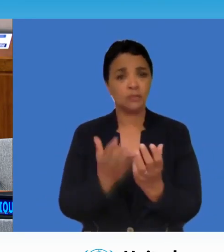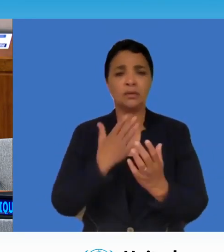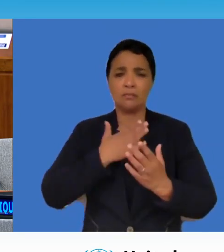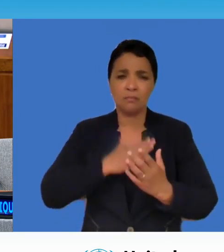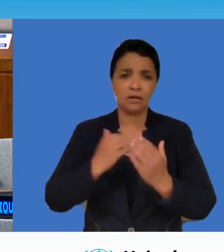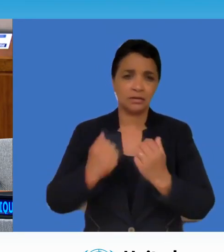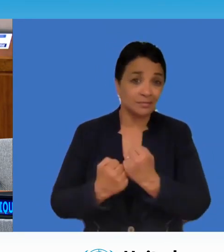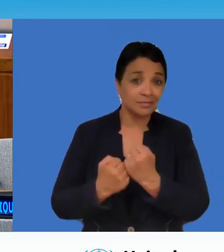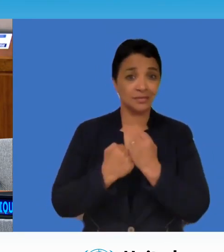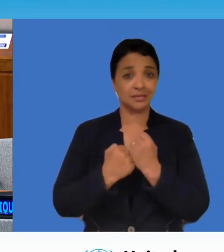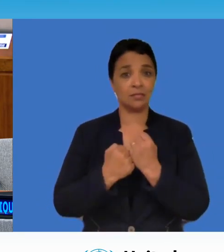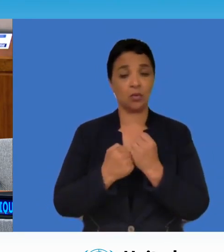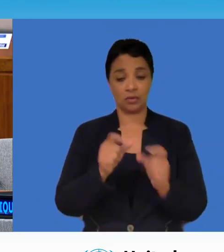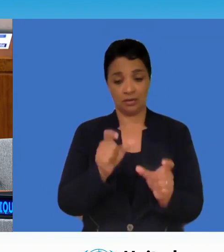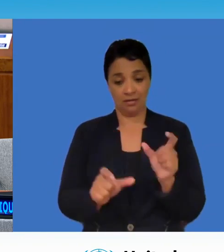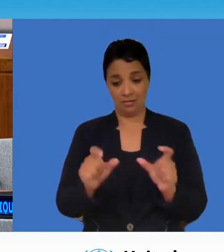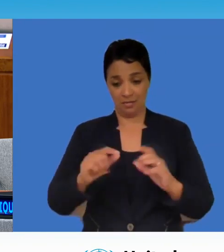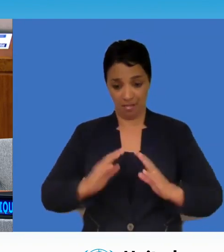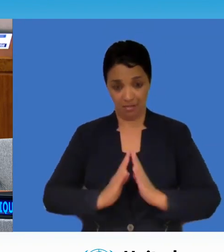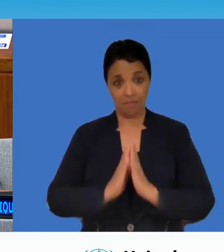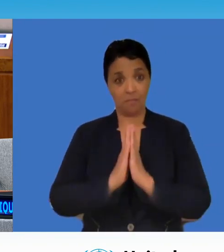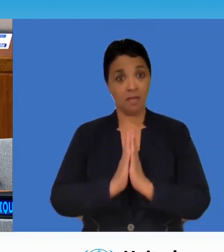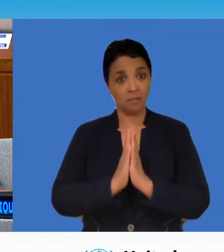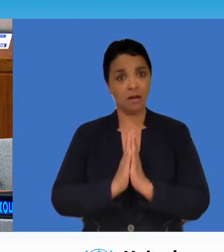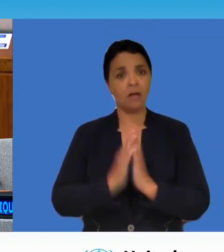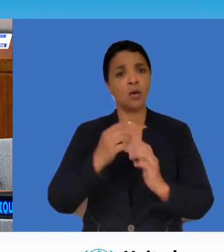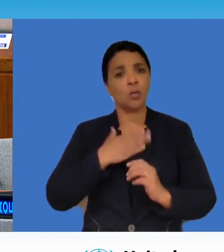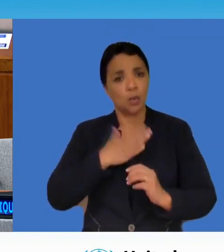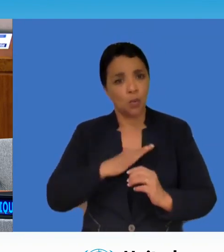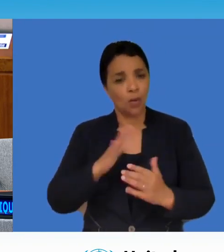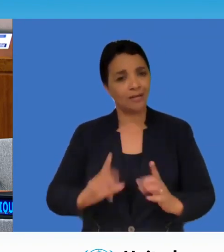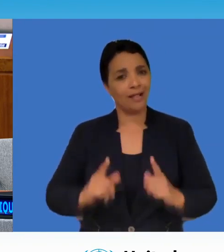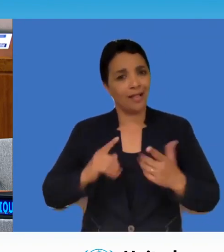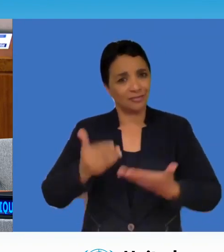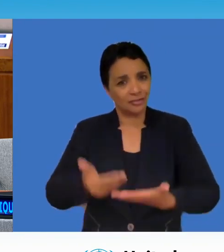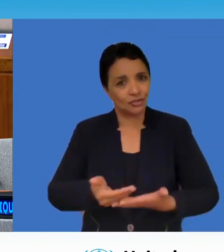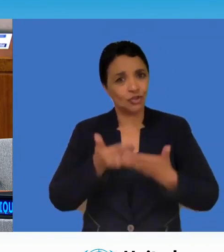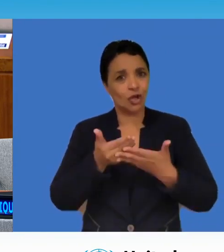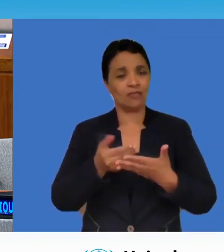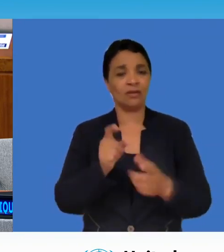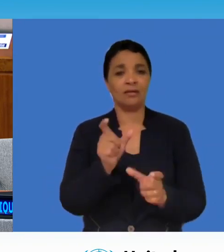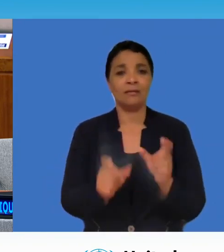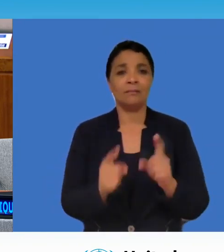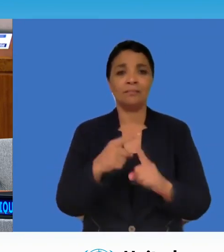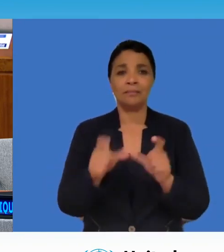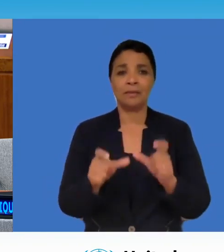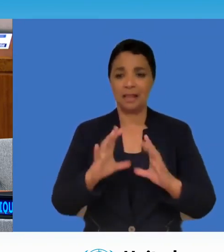to our efforts for saving lives and bring future back to the people of myma including person with